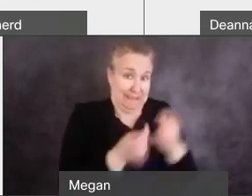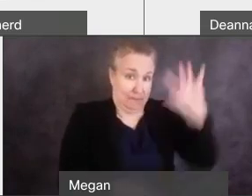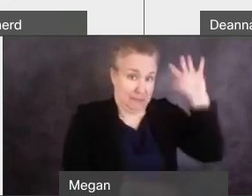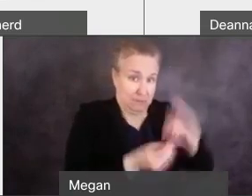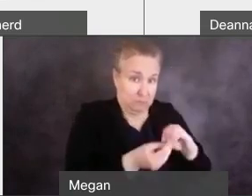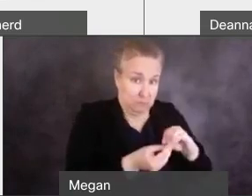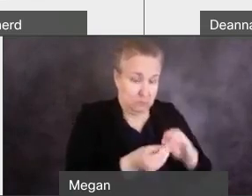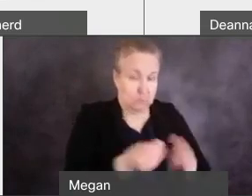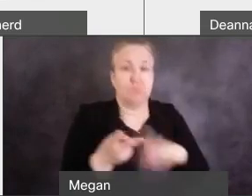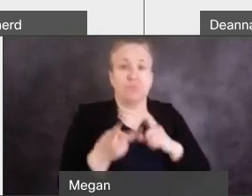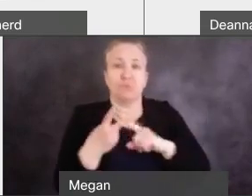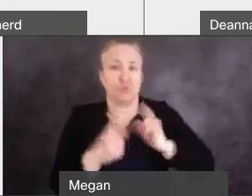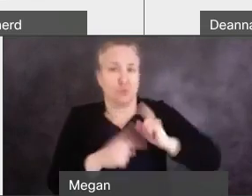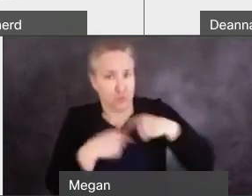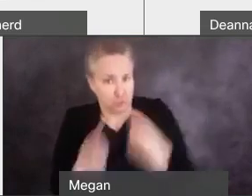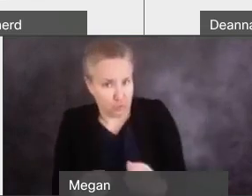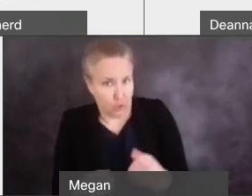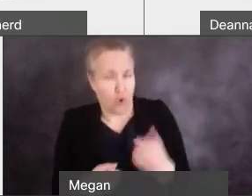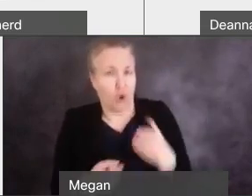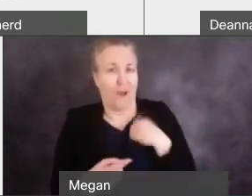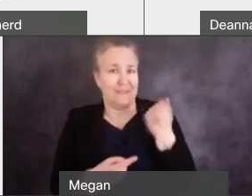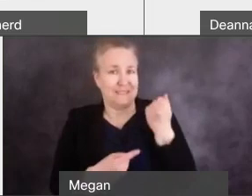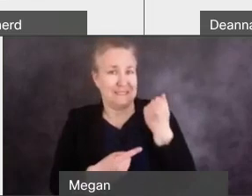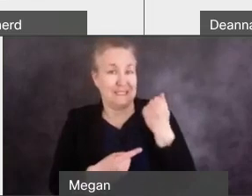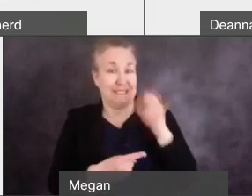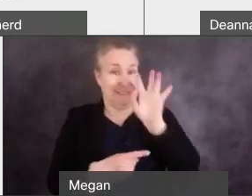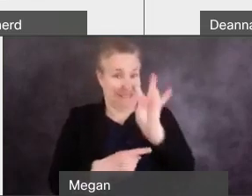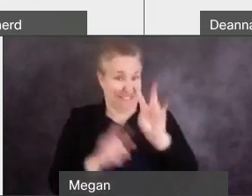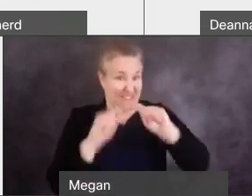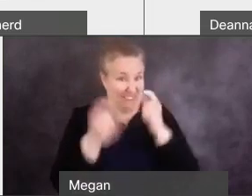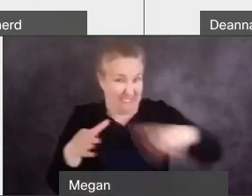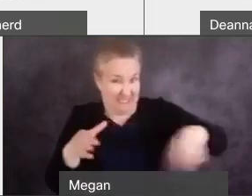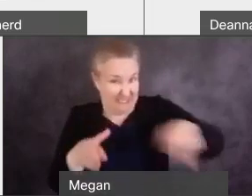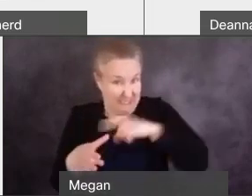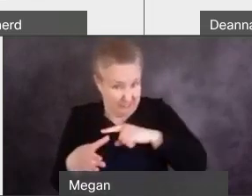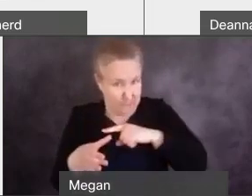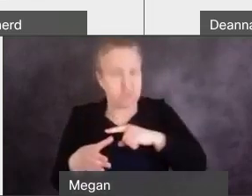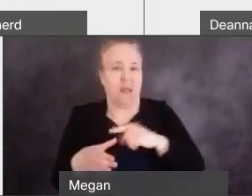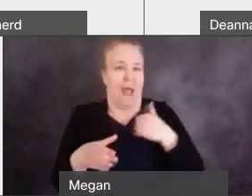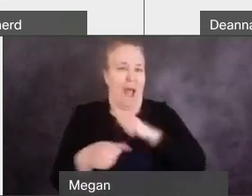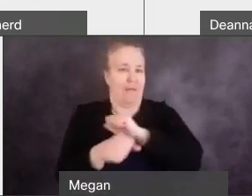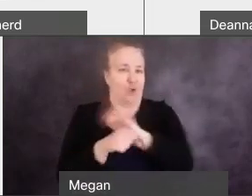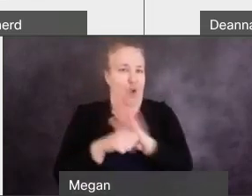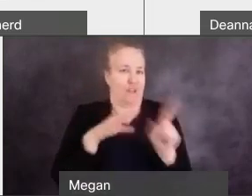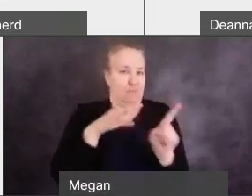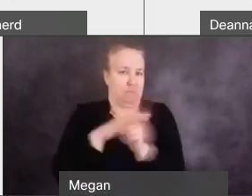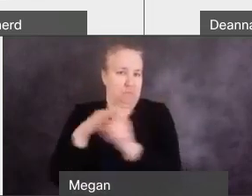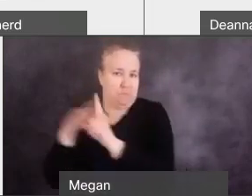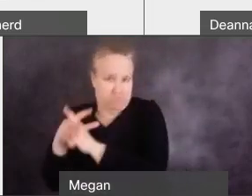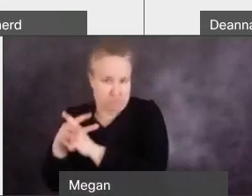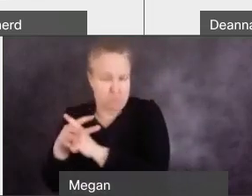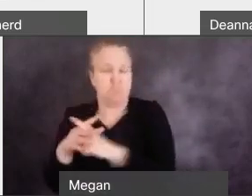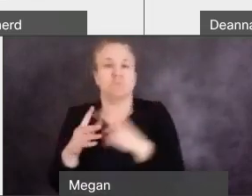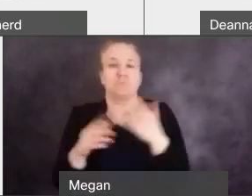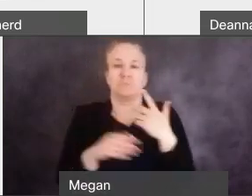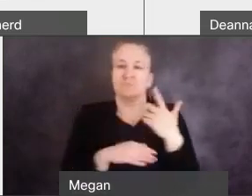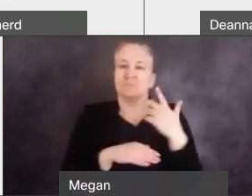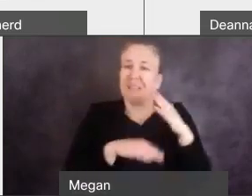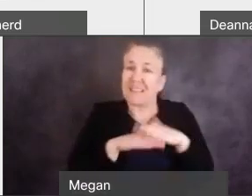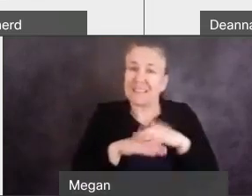So far, we have seven teams that have positive cases. We are at at least 27 individuals